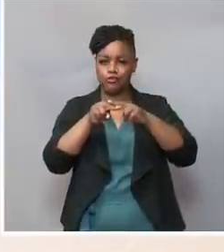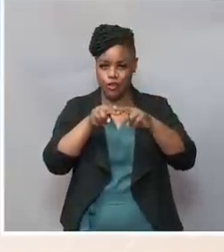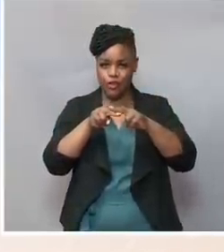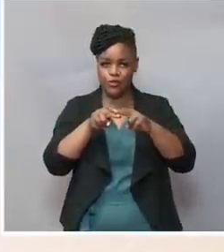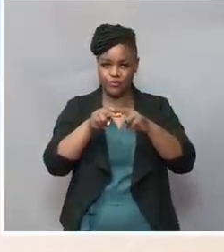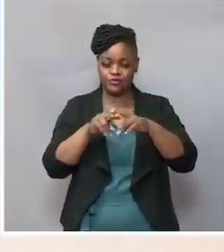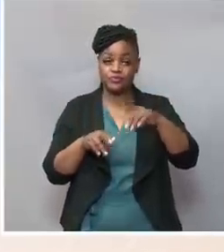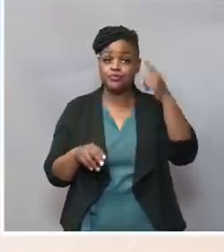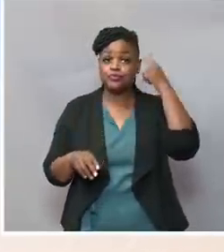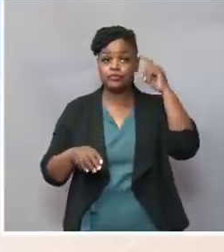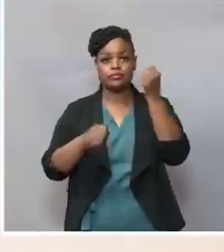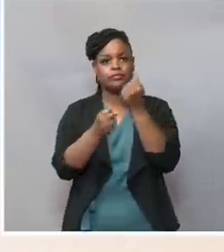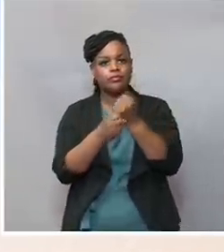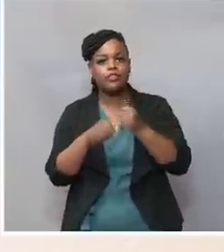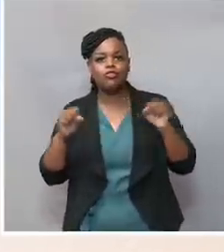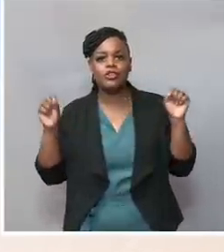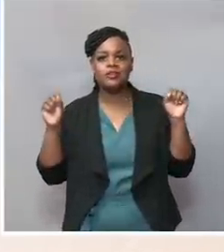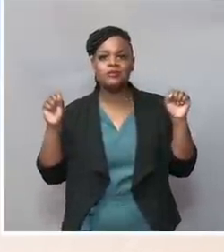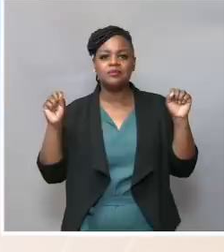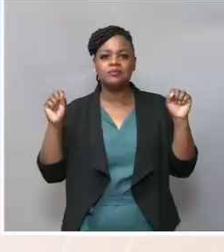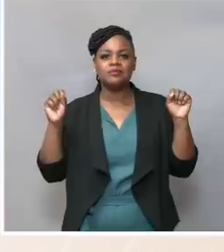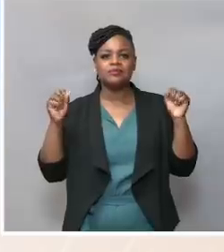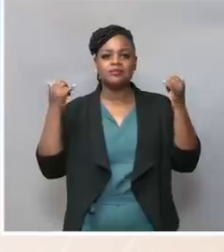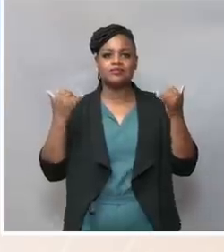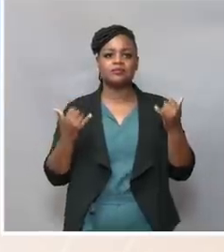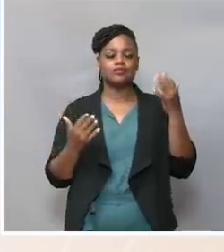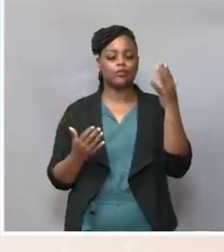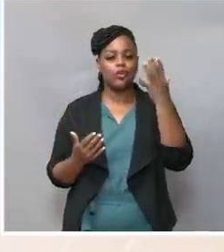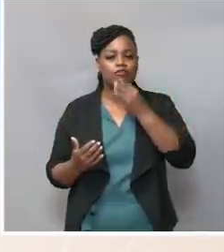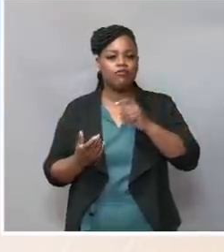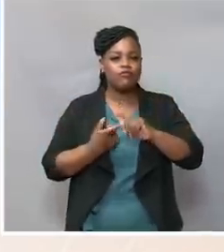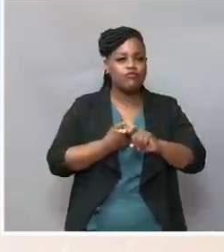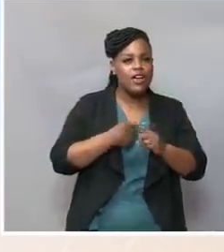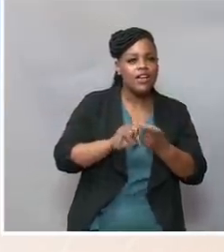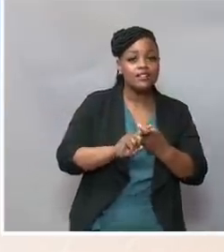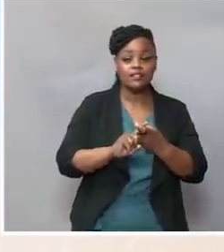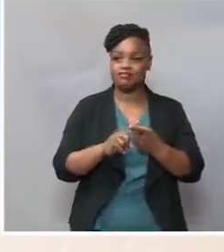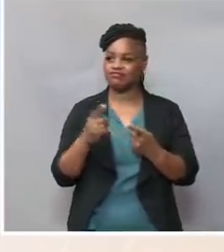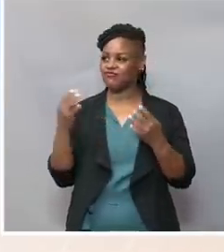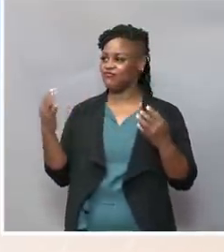This is a beautiful friendship Friday, culminating at the end of National Park Week.